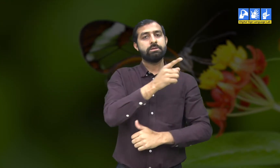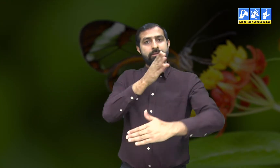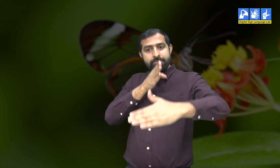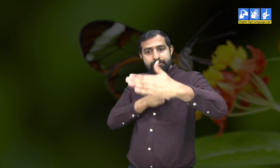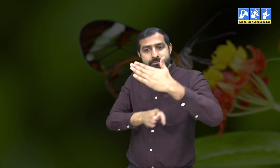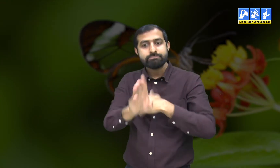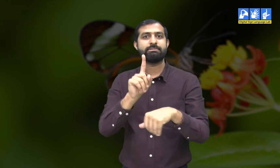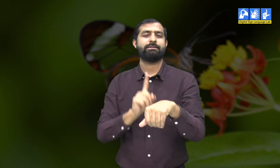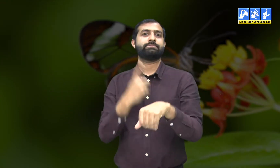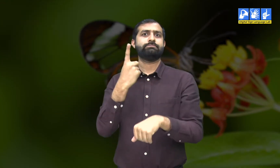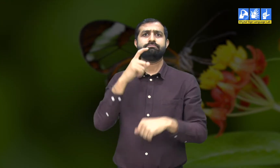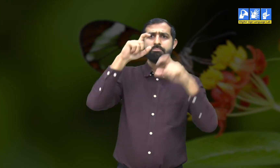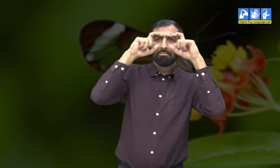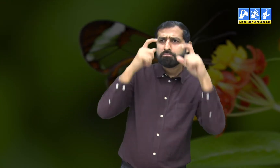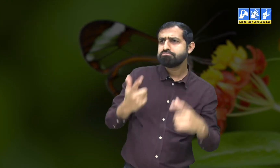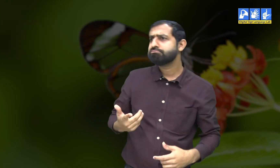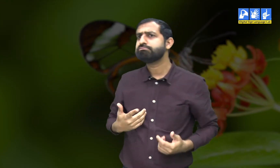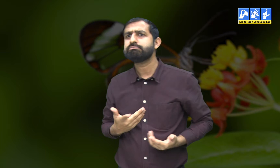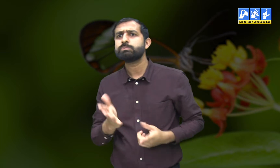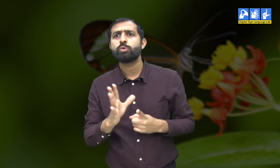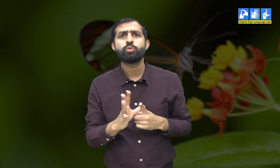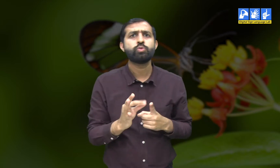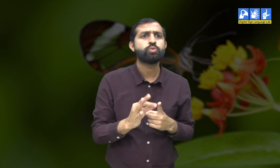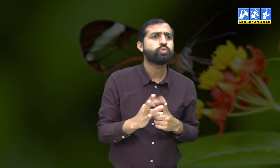He attended that fair for the first time.